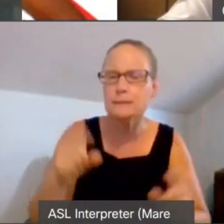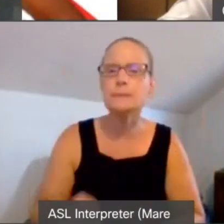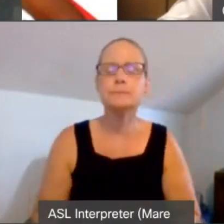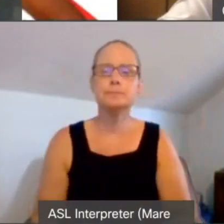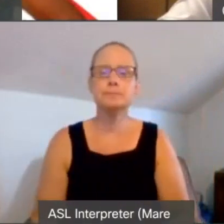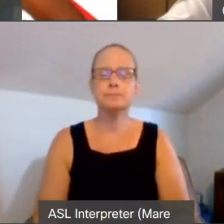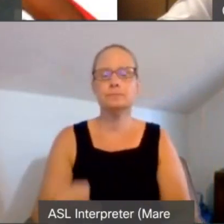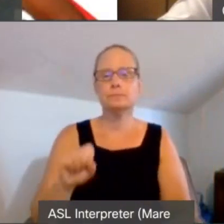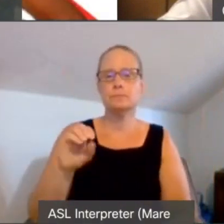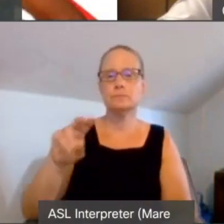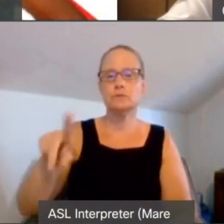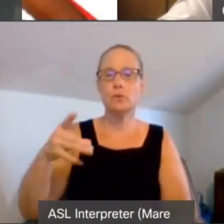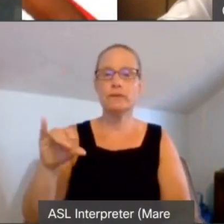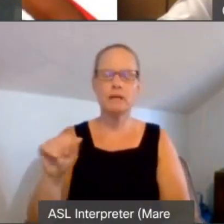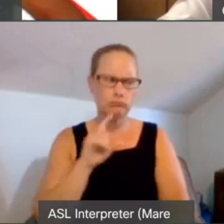Sure. That's a good question.